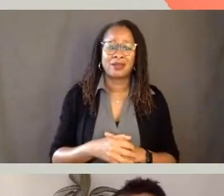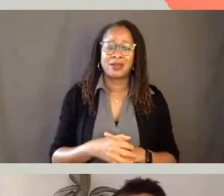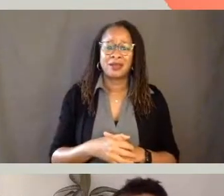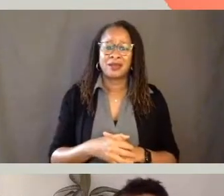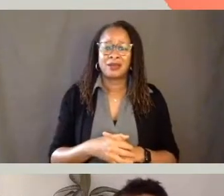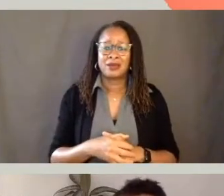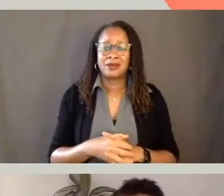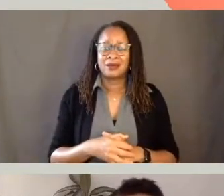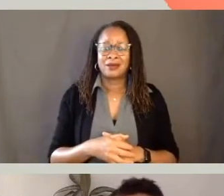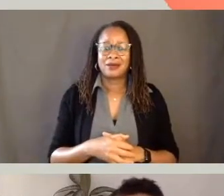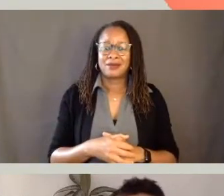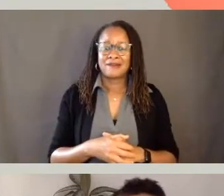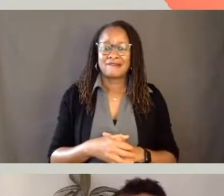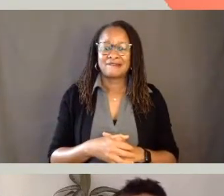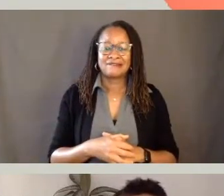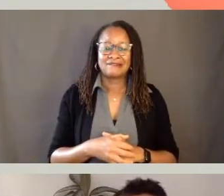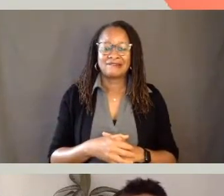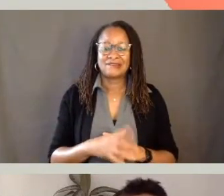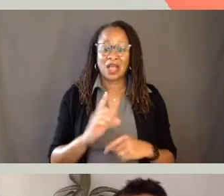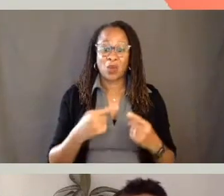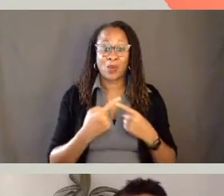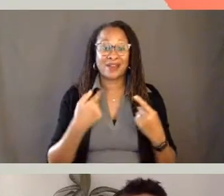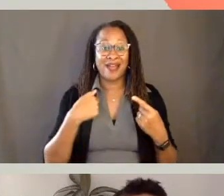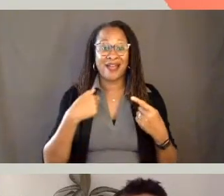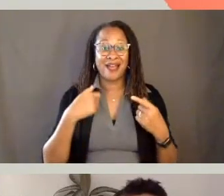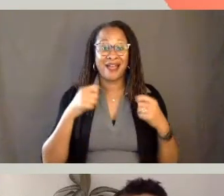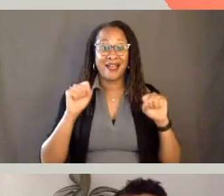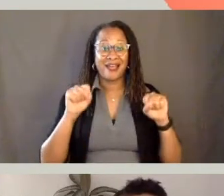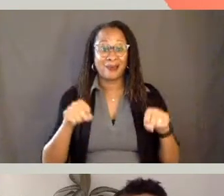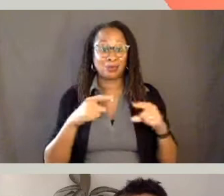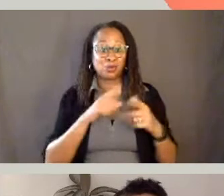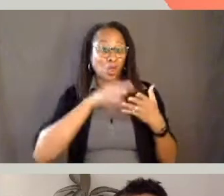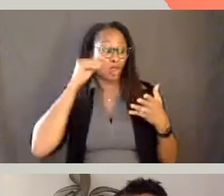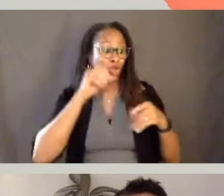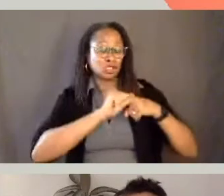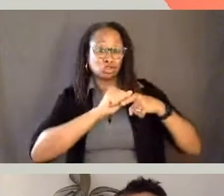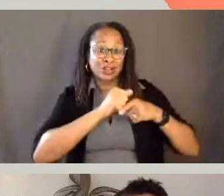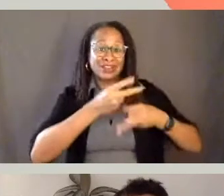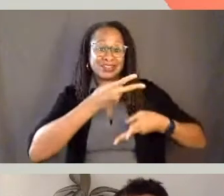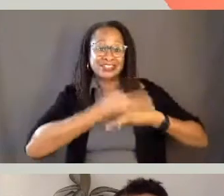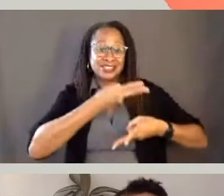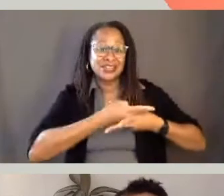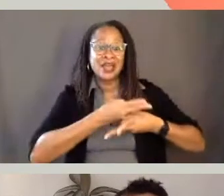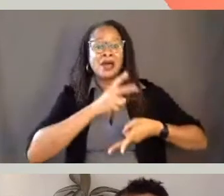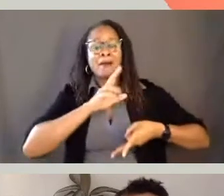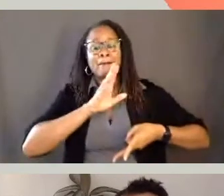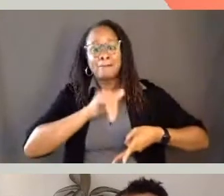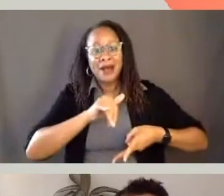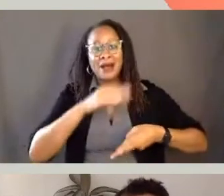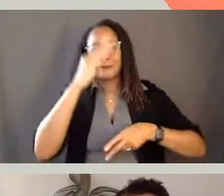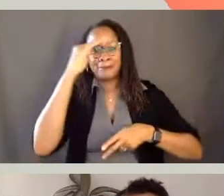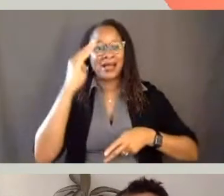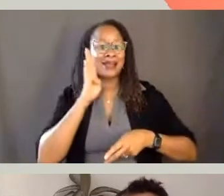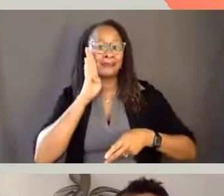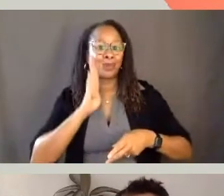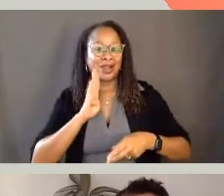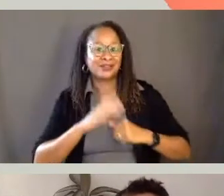And when I'm able to learn and be trained and nurtured by Black and Brown filmmakers,